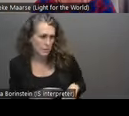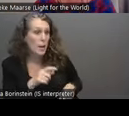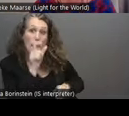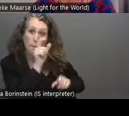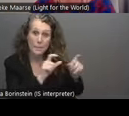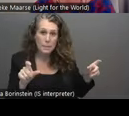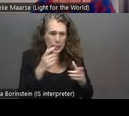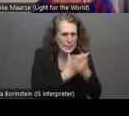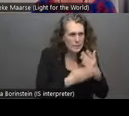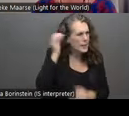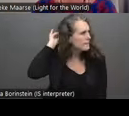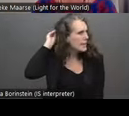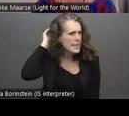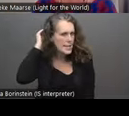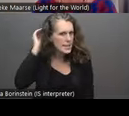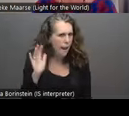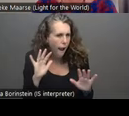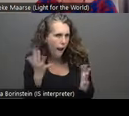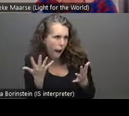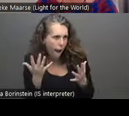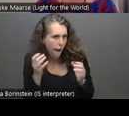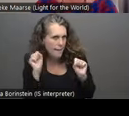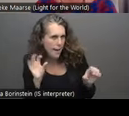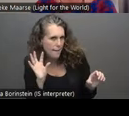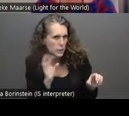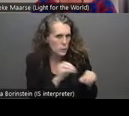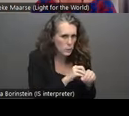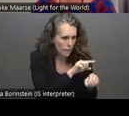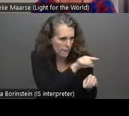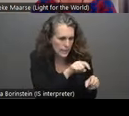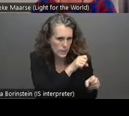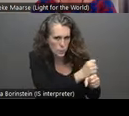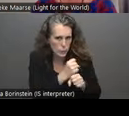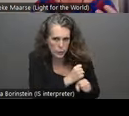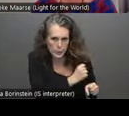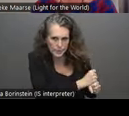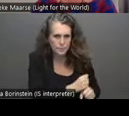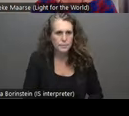possibly be included, and also in their engagement with the company, they would also present